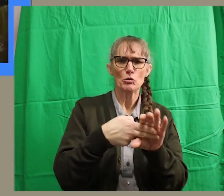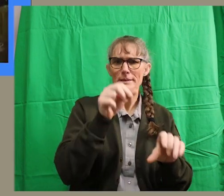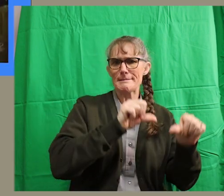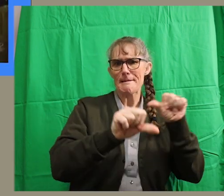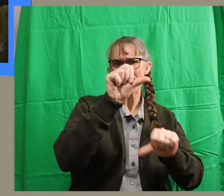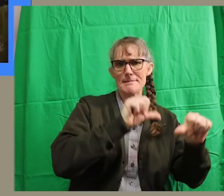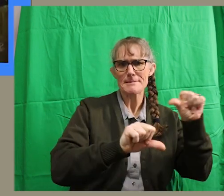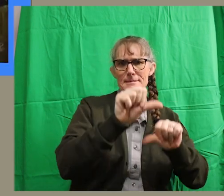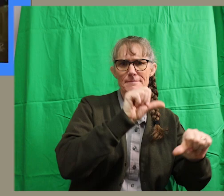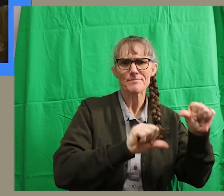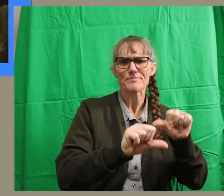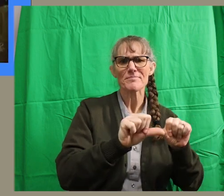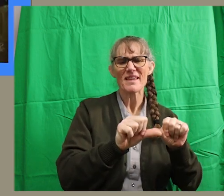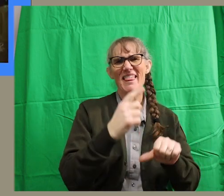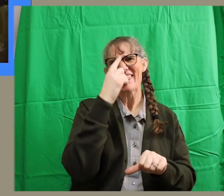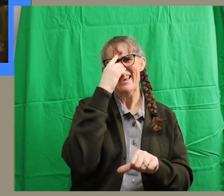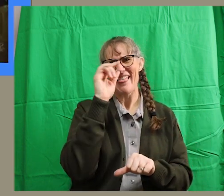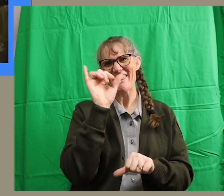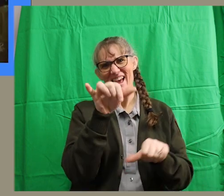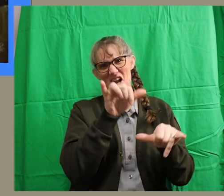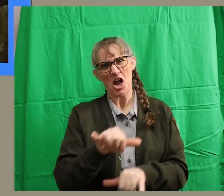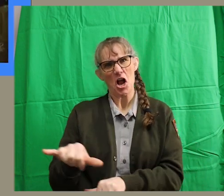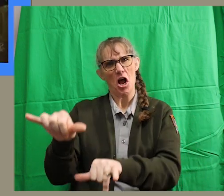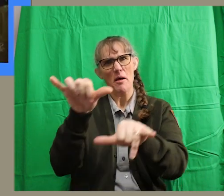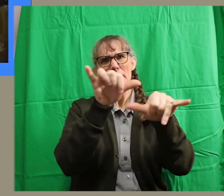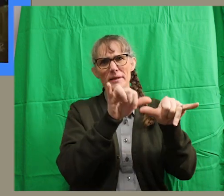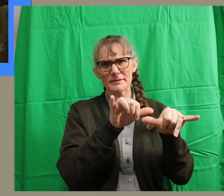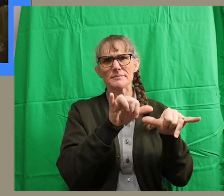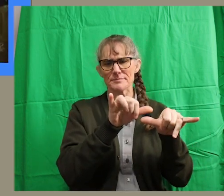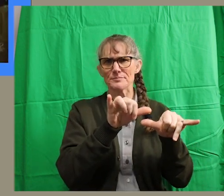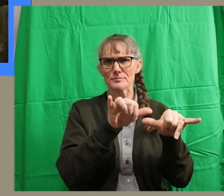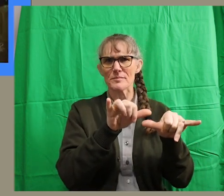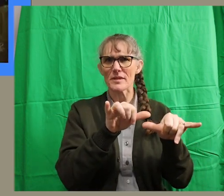and I think that this is a somewhat universal experience that